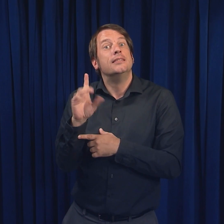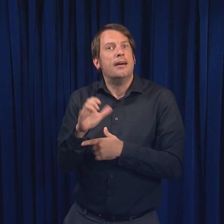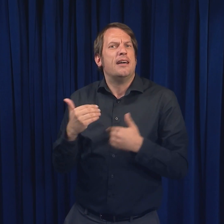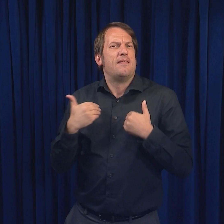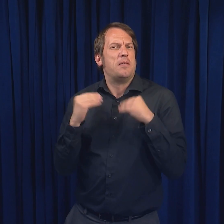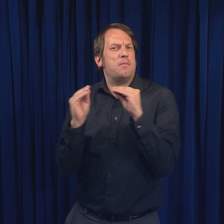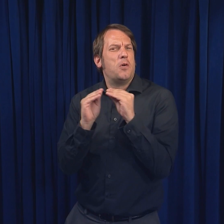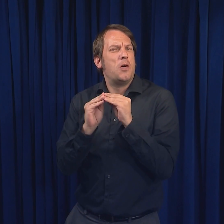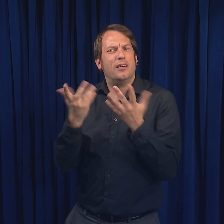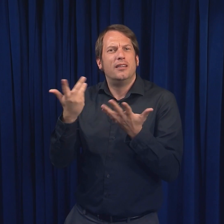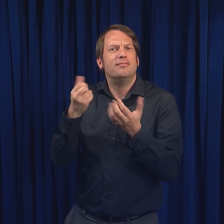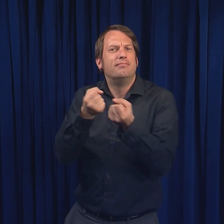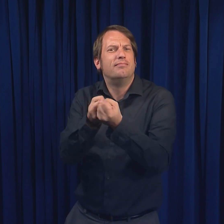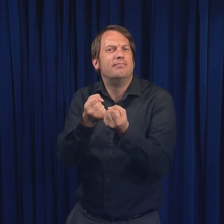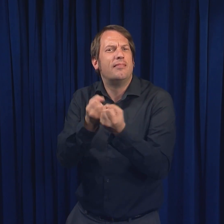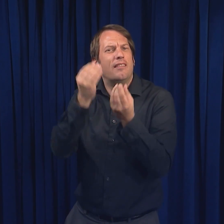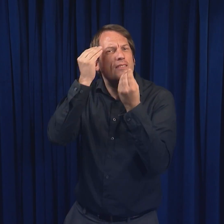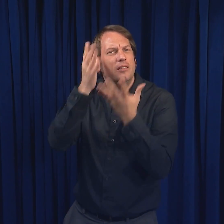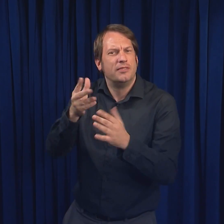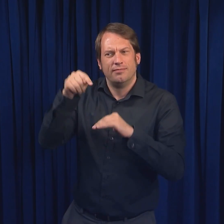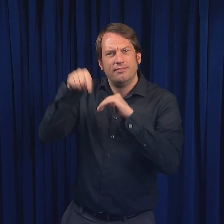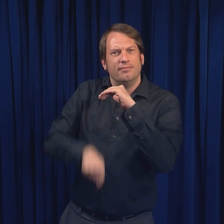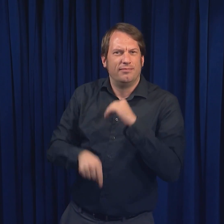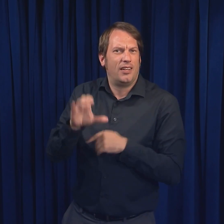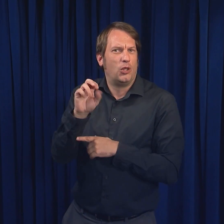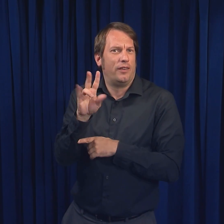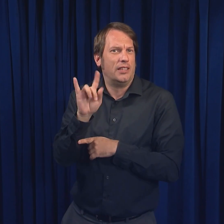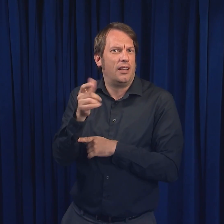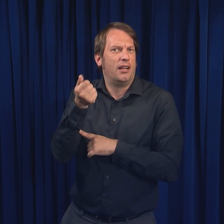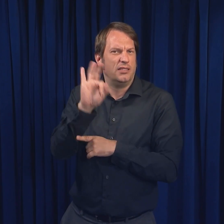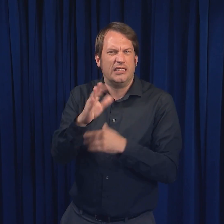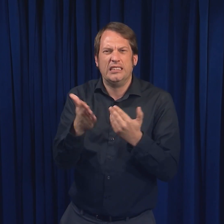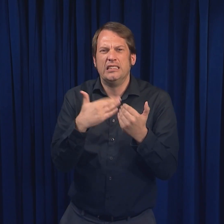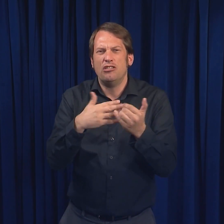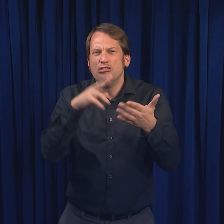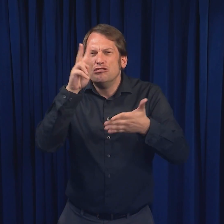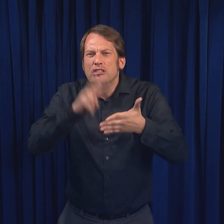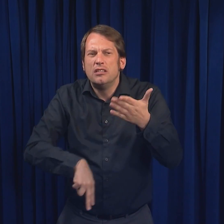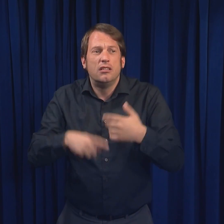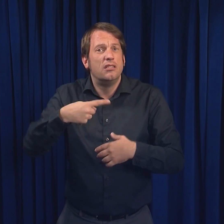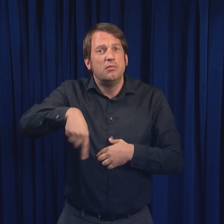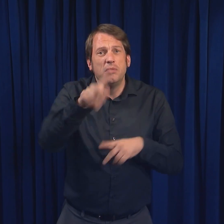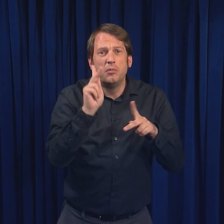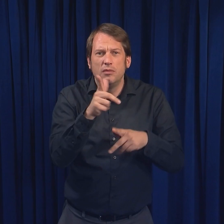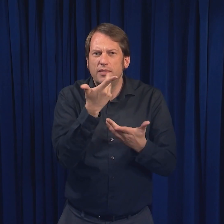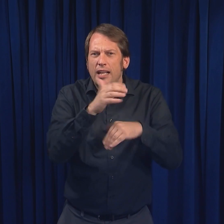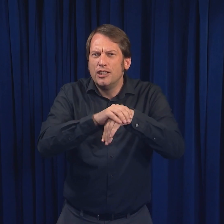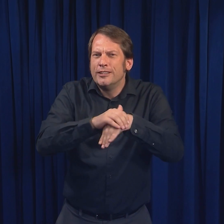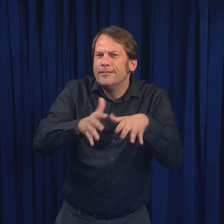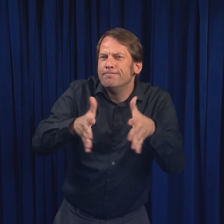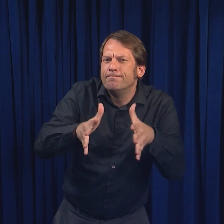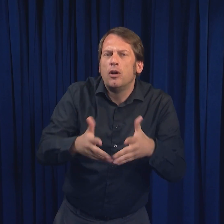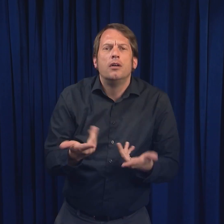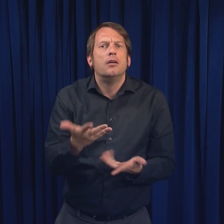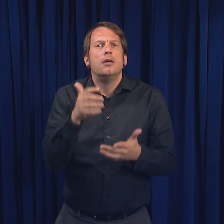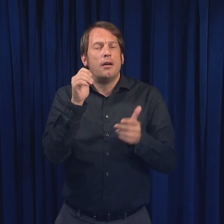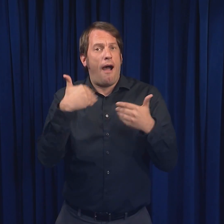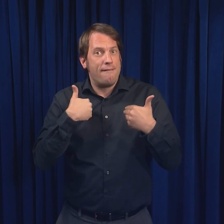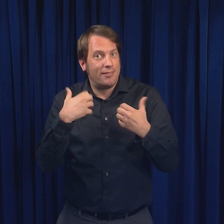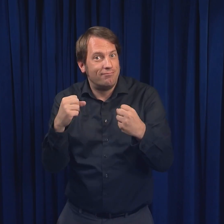CDC has resources available on Covid-19 that are easy to read. For some people with limited English